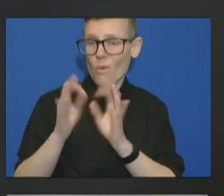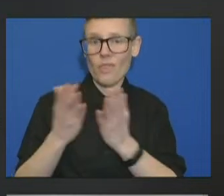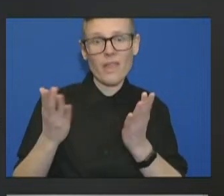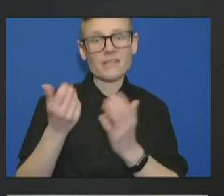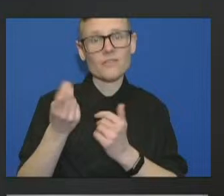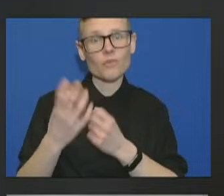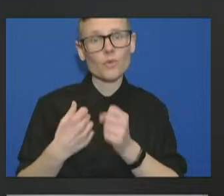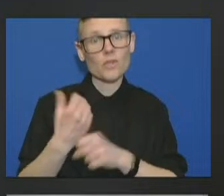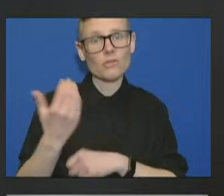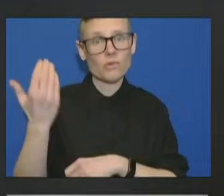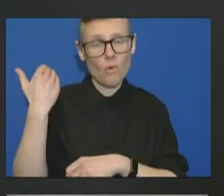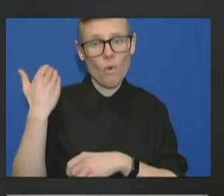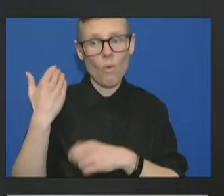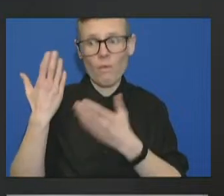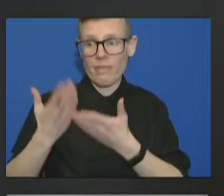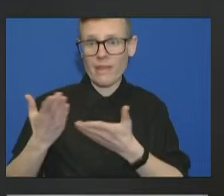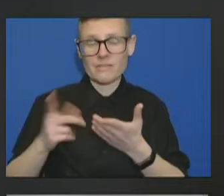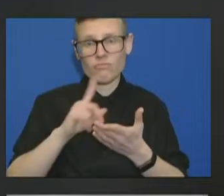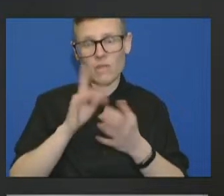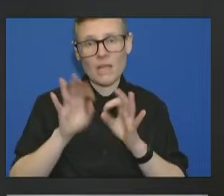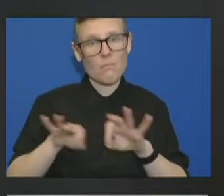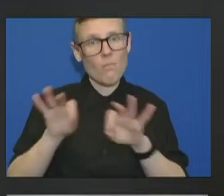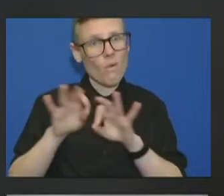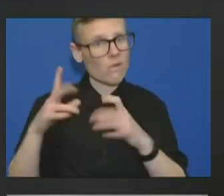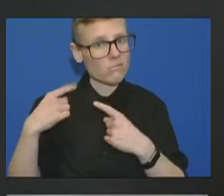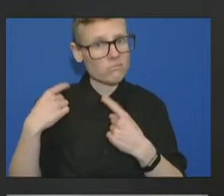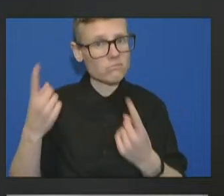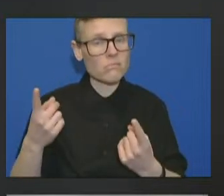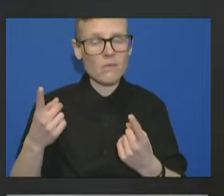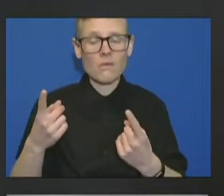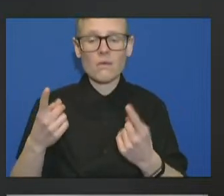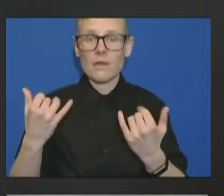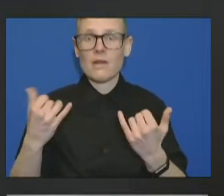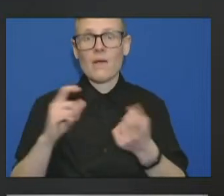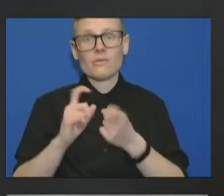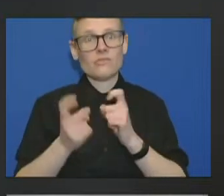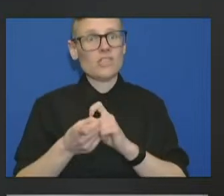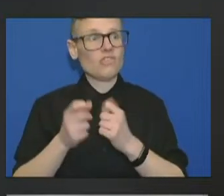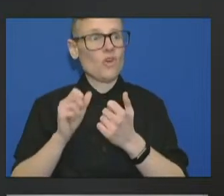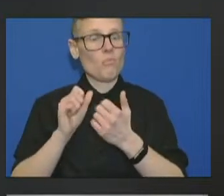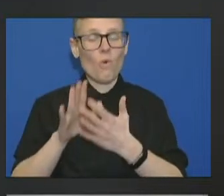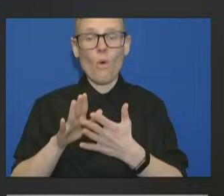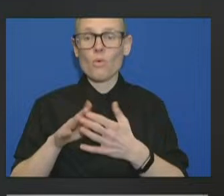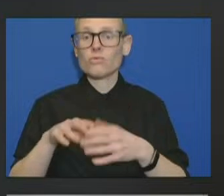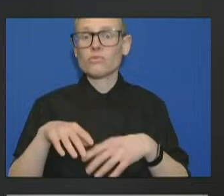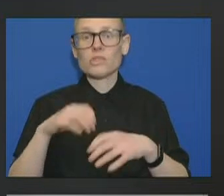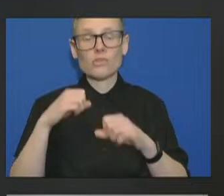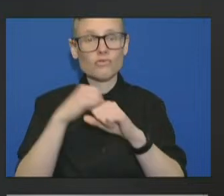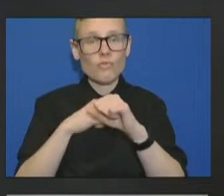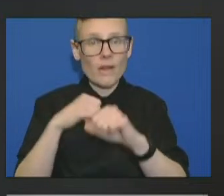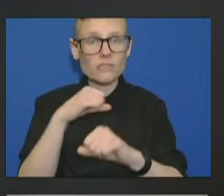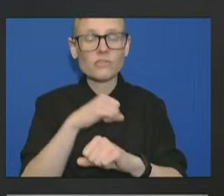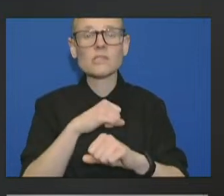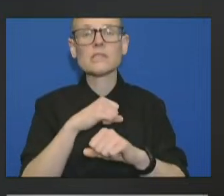commitments to things that were important to us a few years ago and things that have been